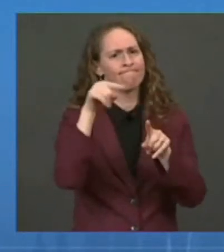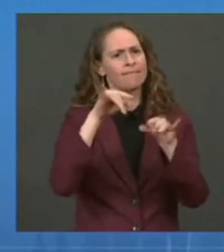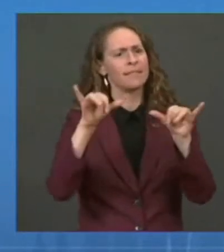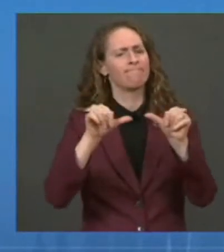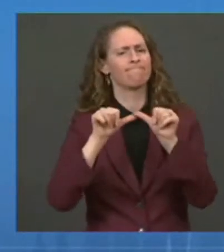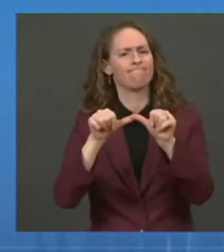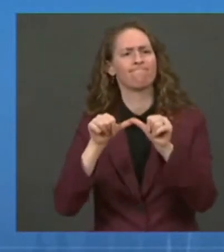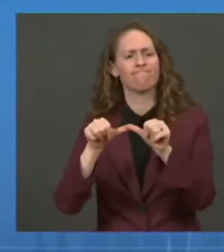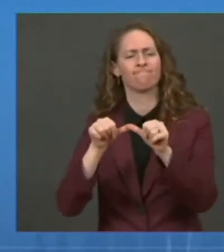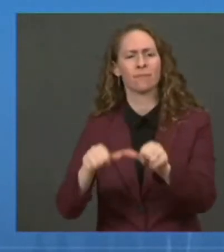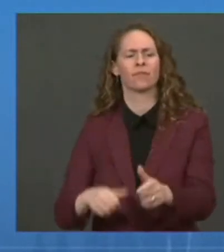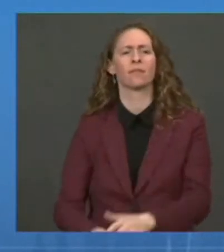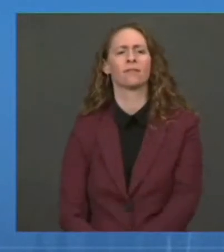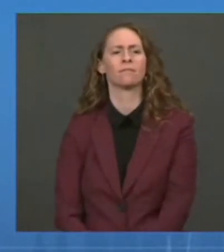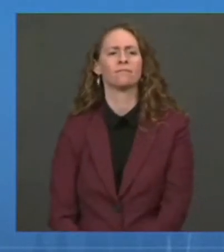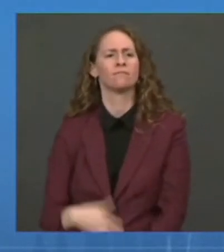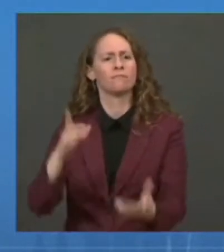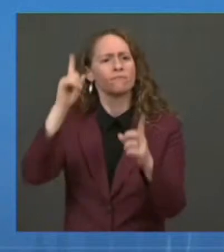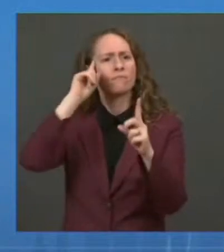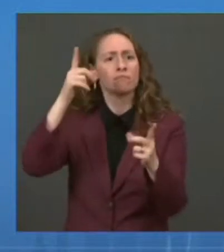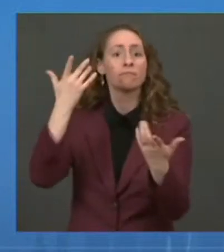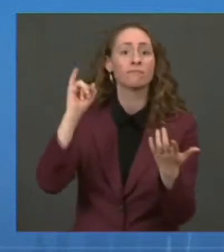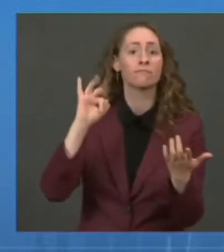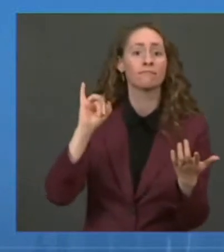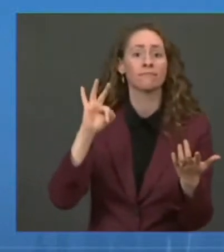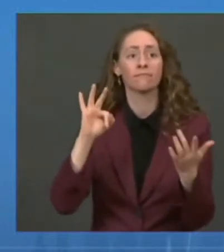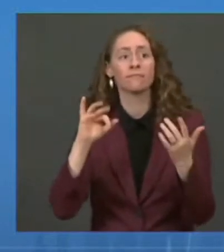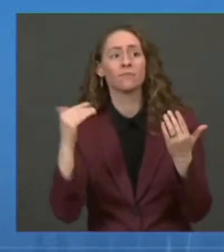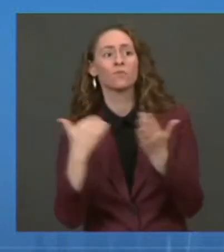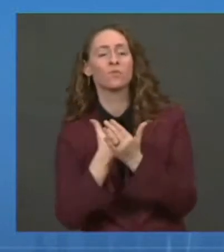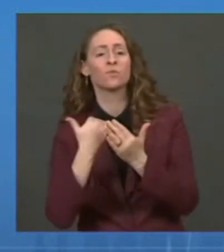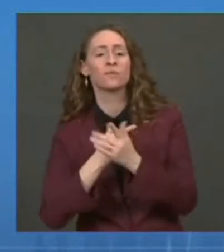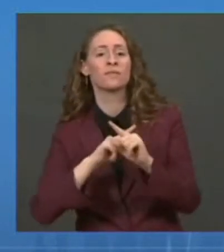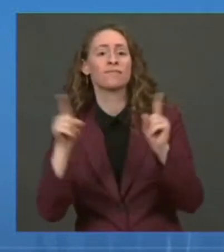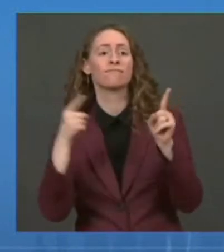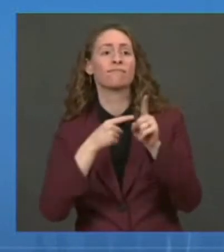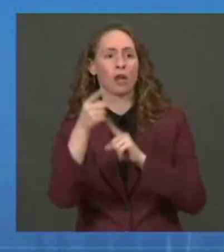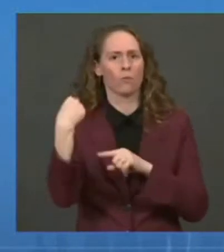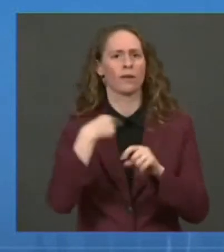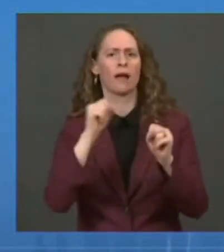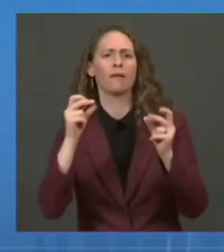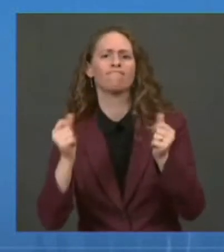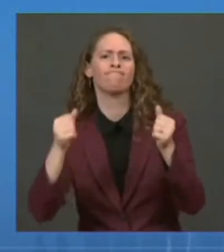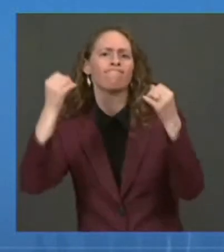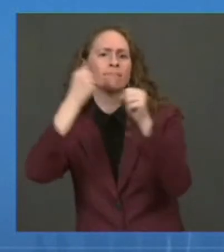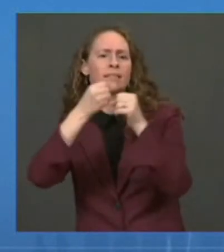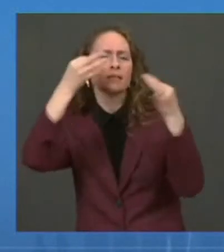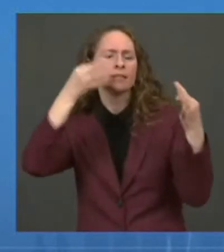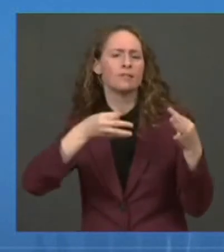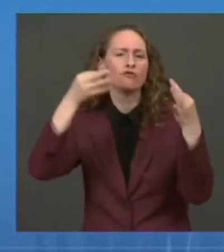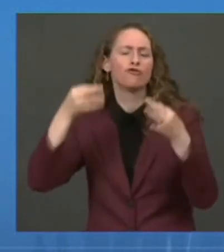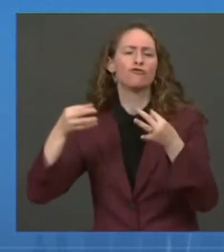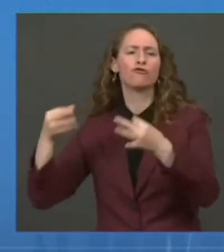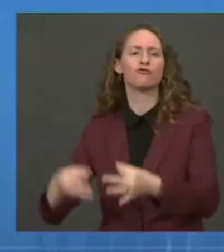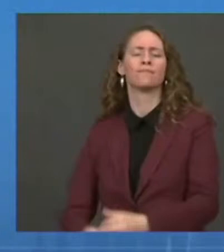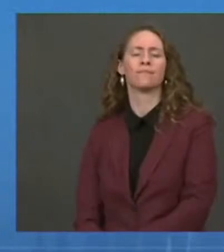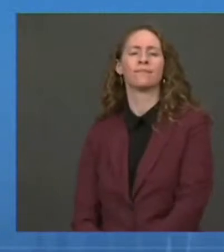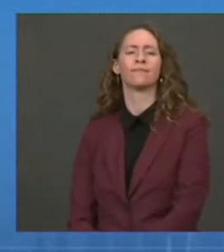PREPARED TO SWIFTLY RESPOND TO NEW AND EMERGING COVID VARIANTS. ONCE THESE CASES WERE